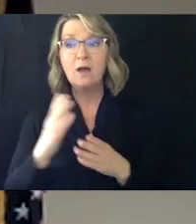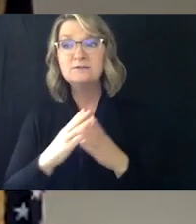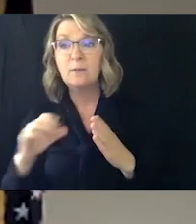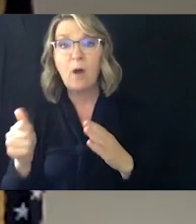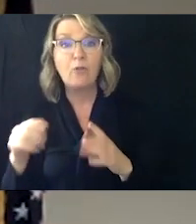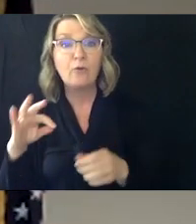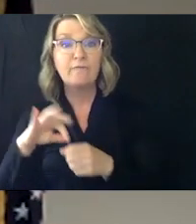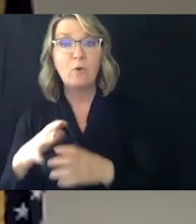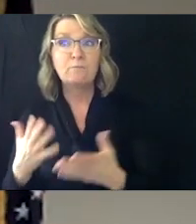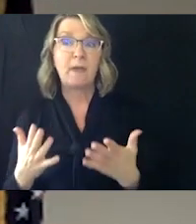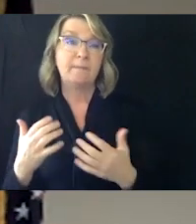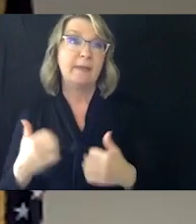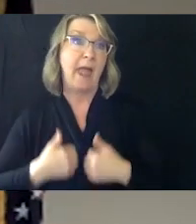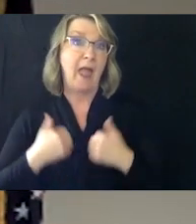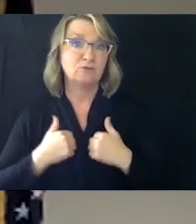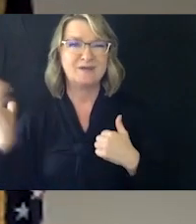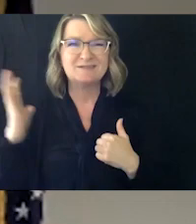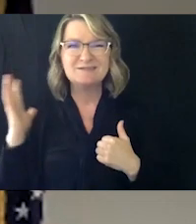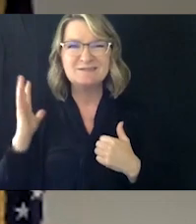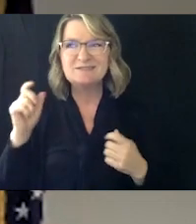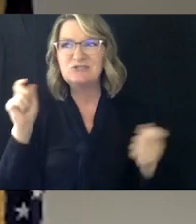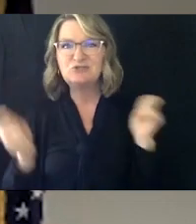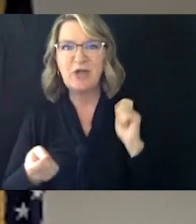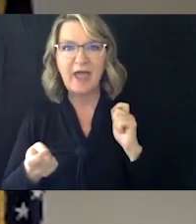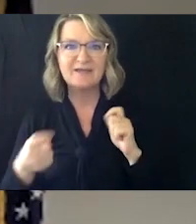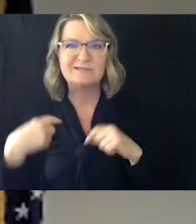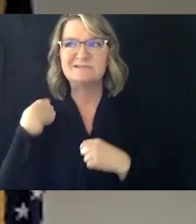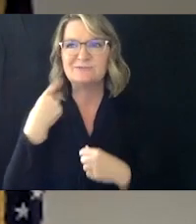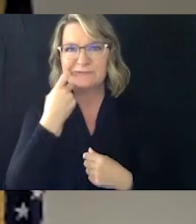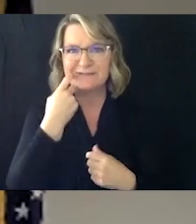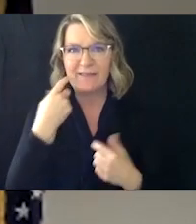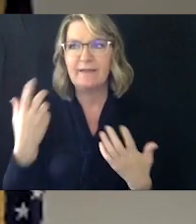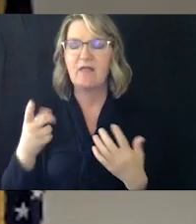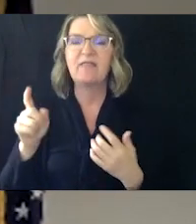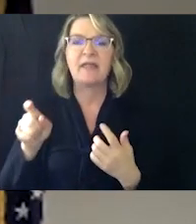address is their former address they'll need something in addition so that could be a voter